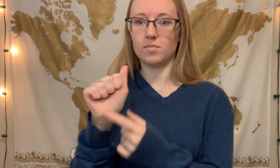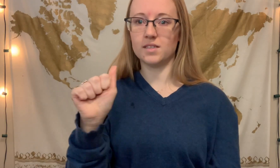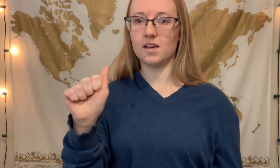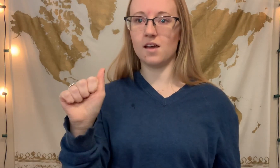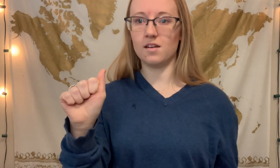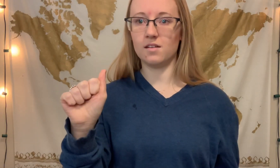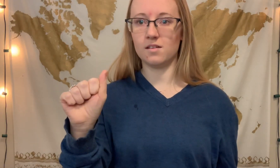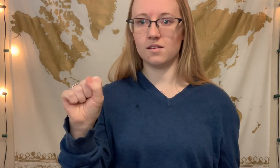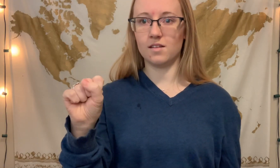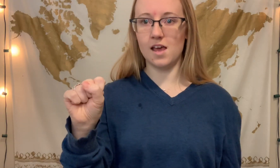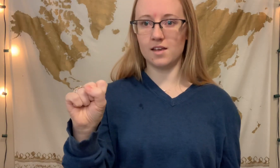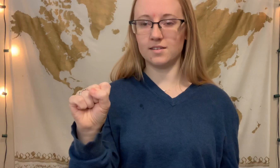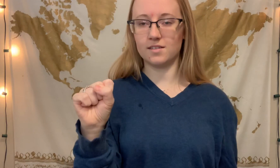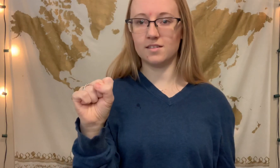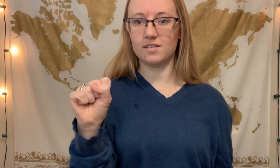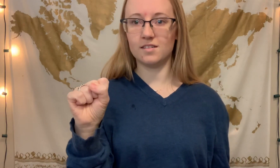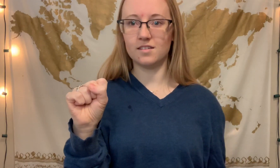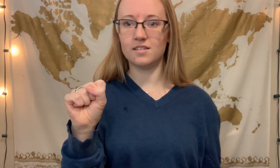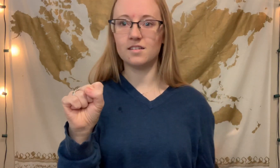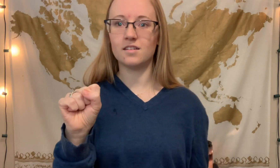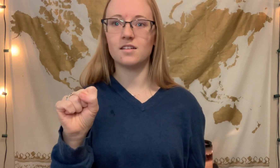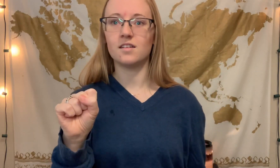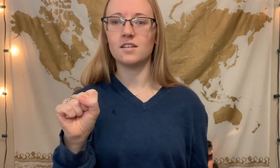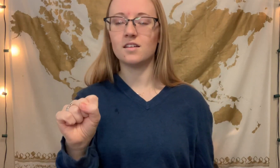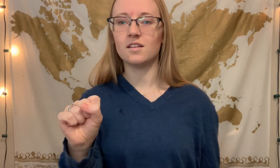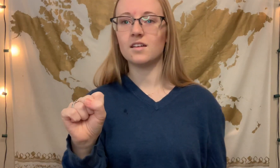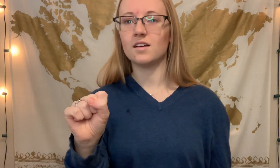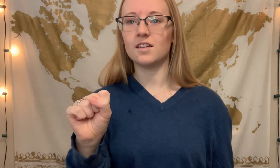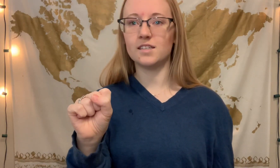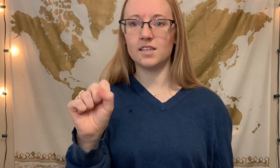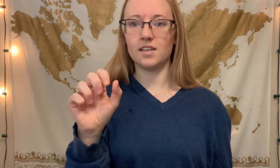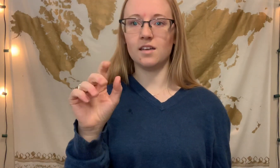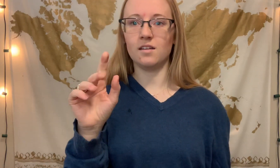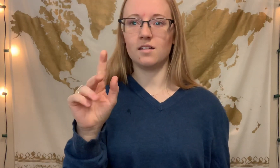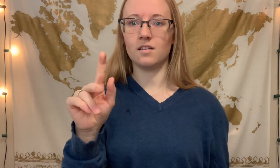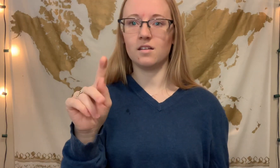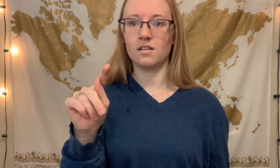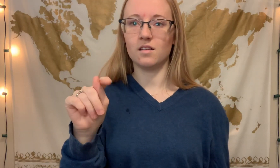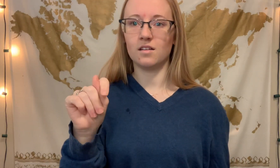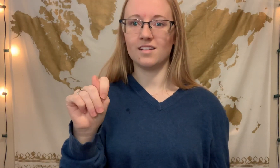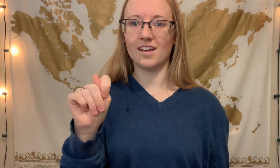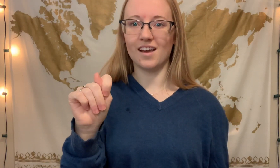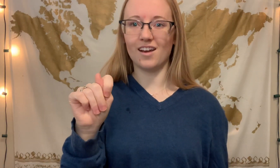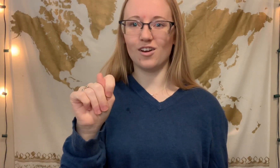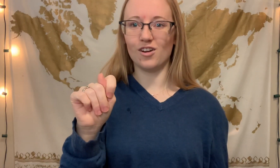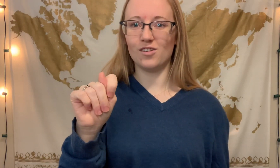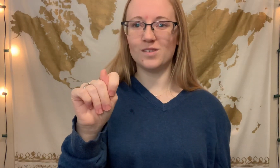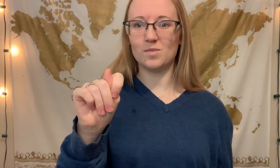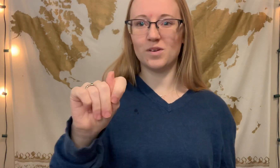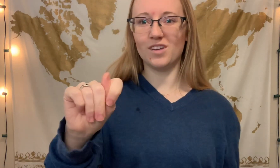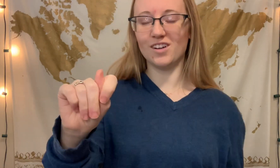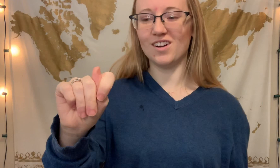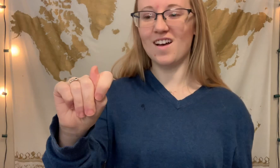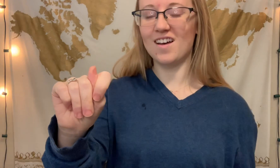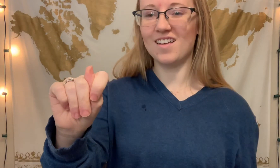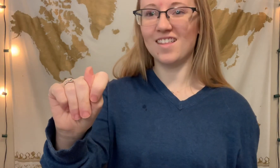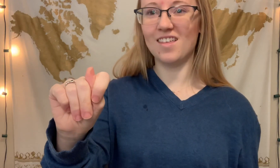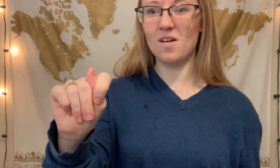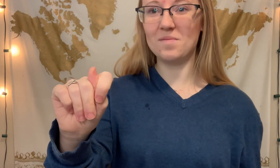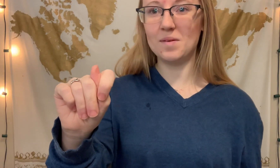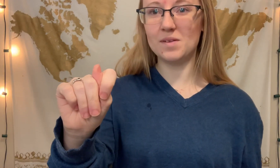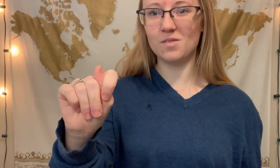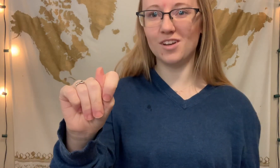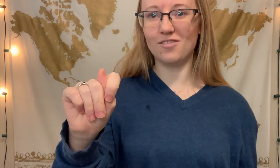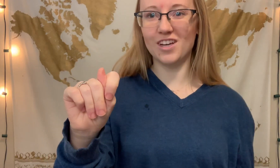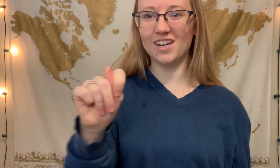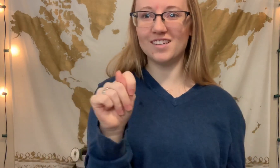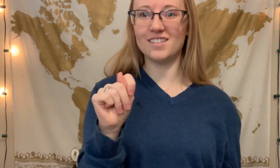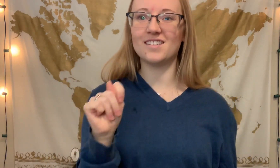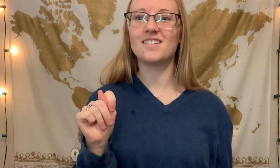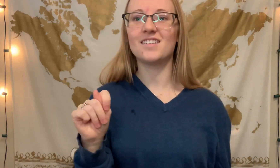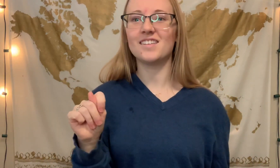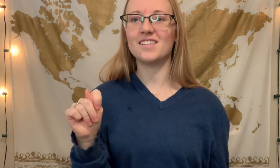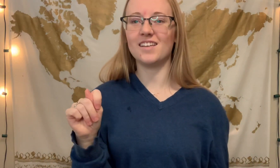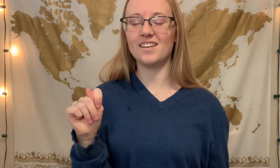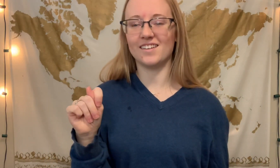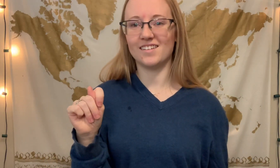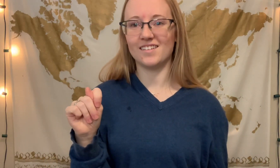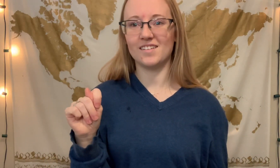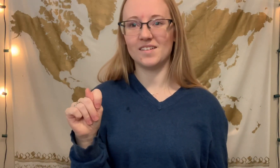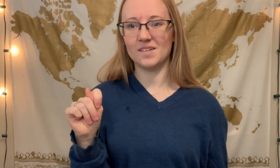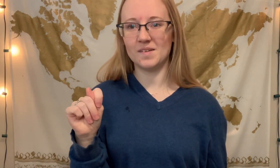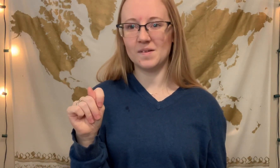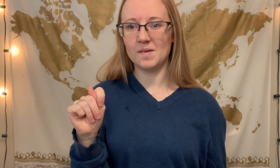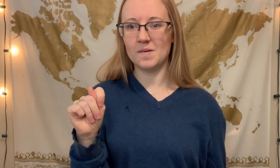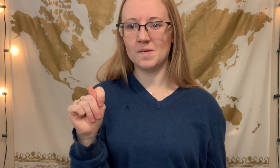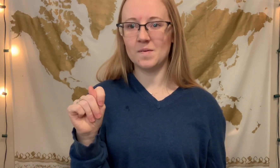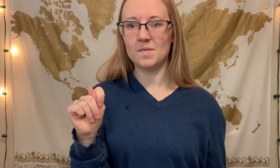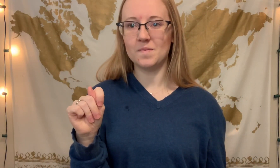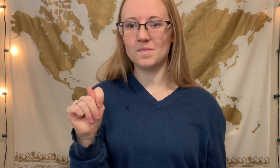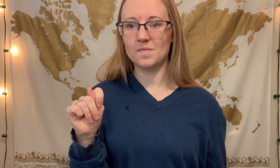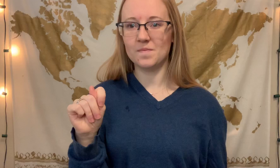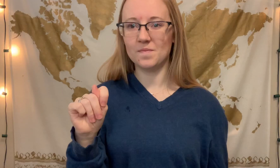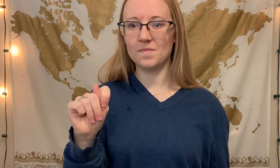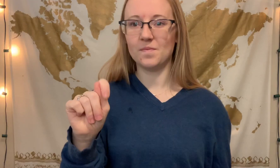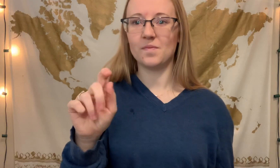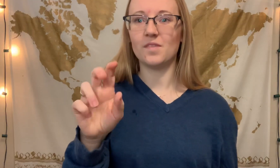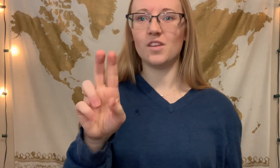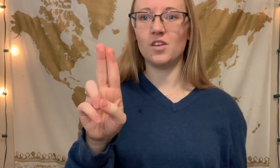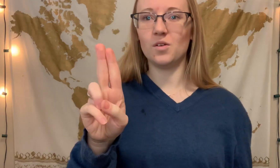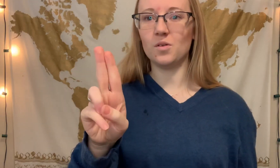the side, S. a T, like I got your nose put your thumb in between your fingers, T. U,